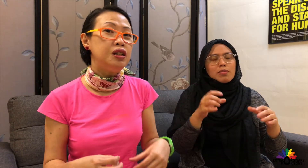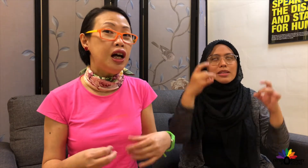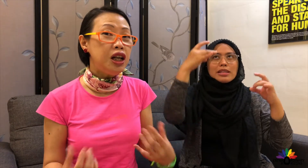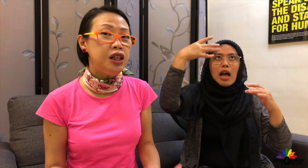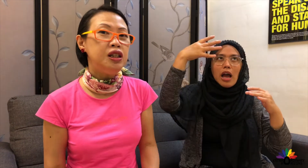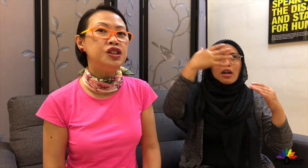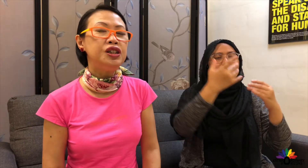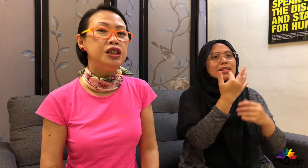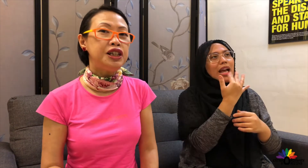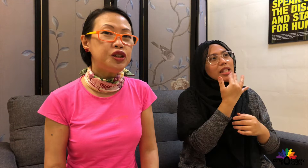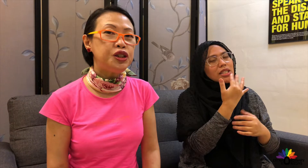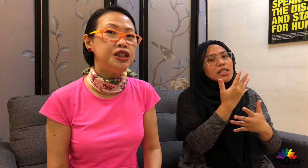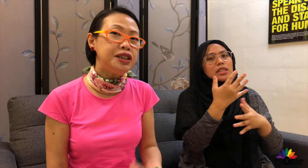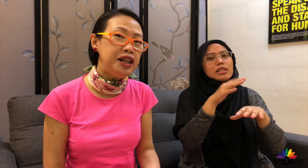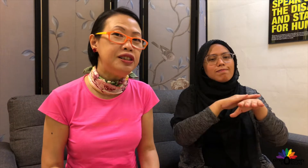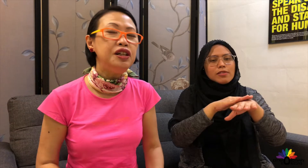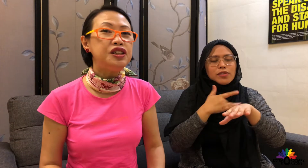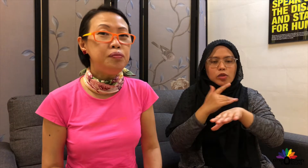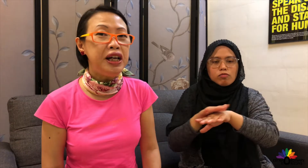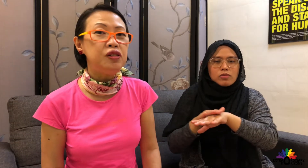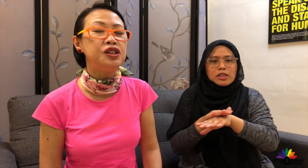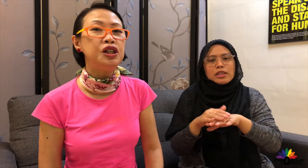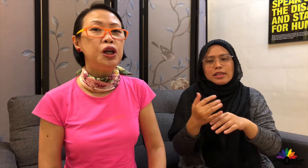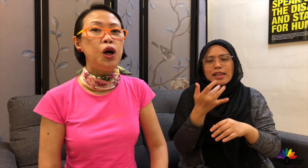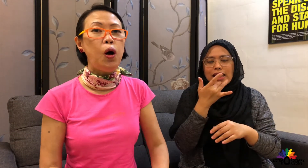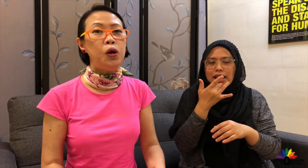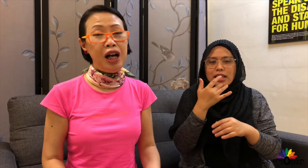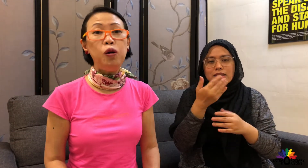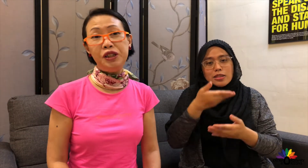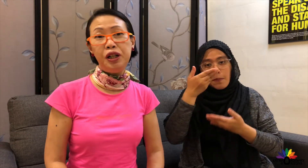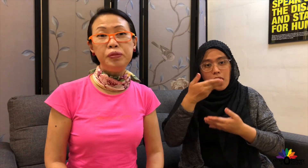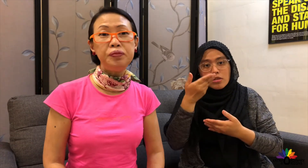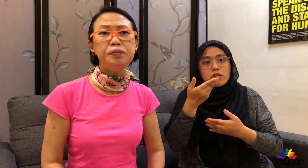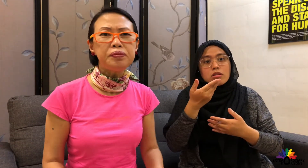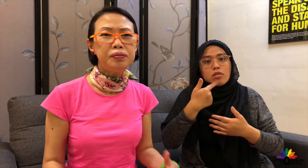colours, textures, taste, smells, on our own terms,